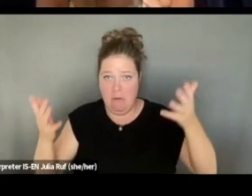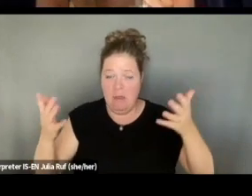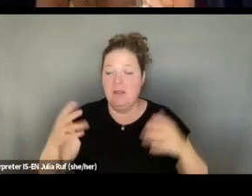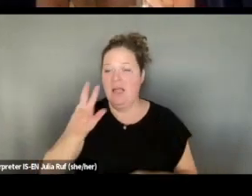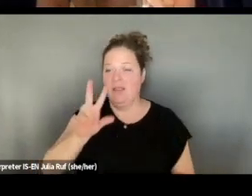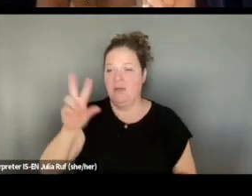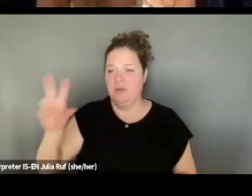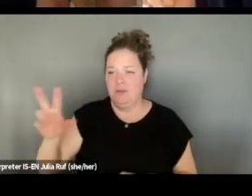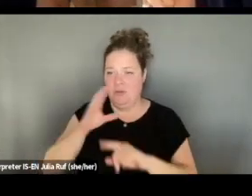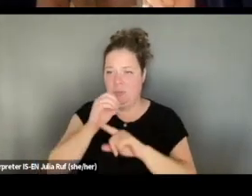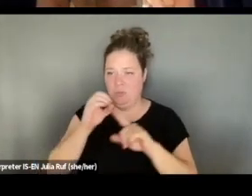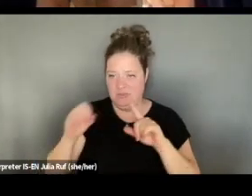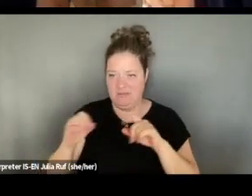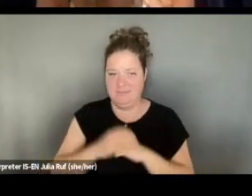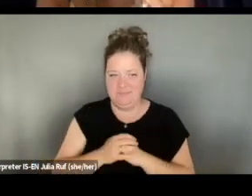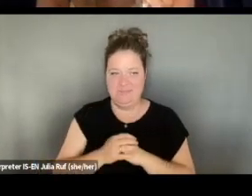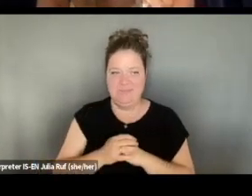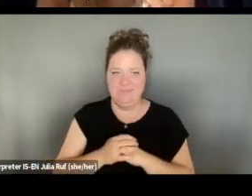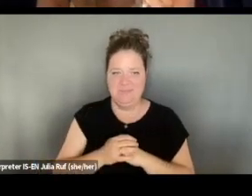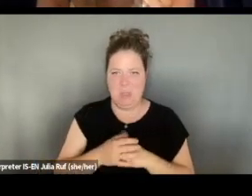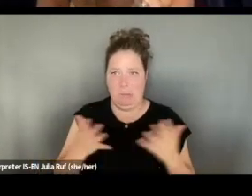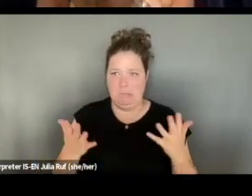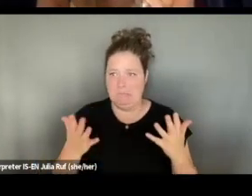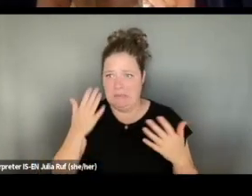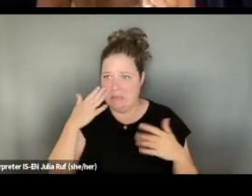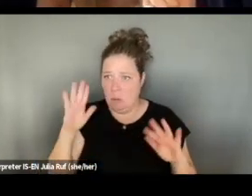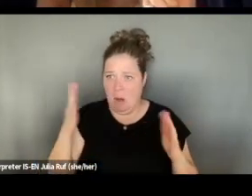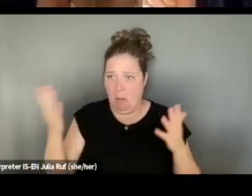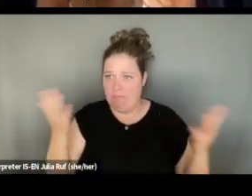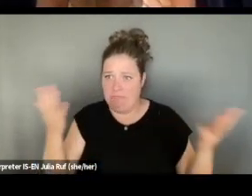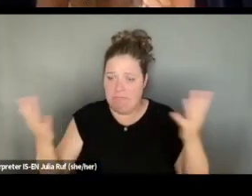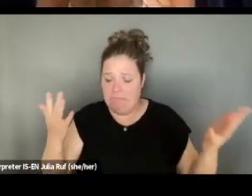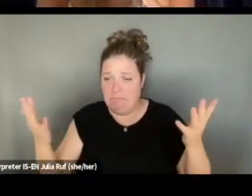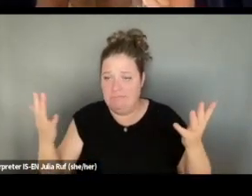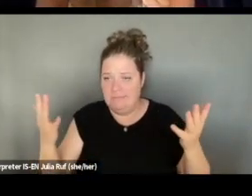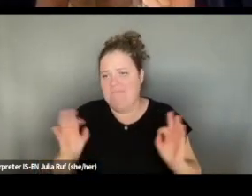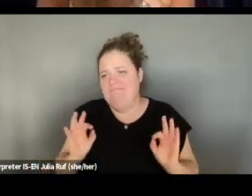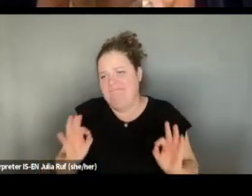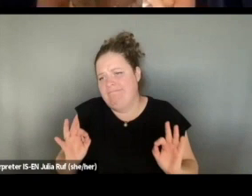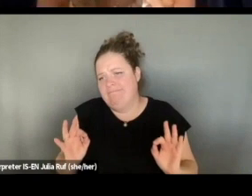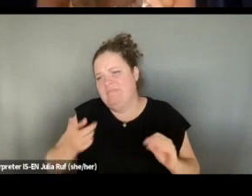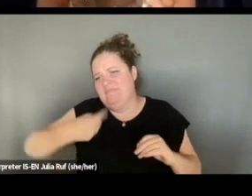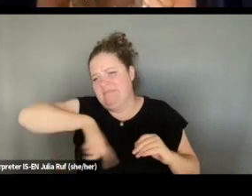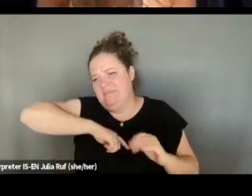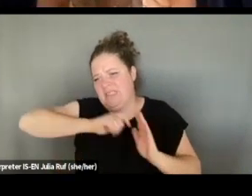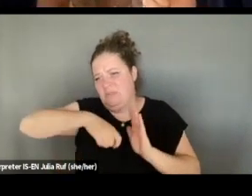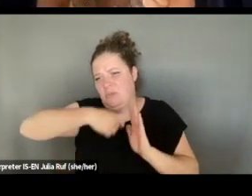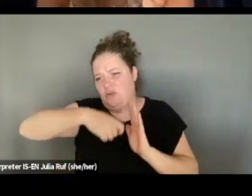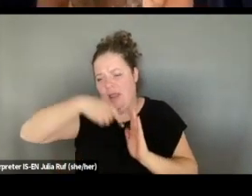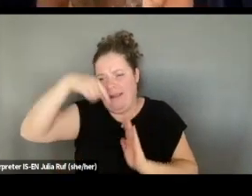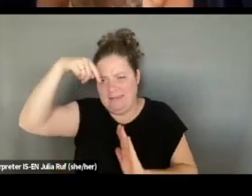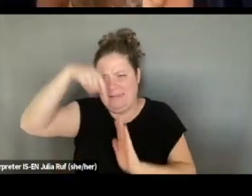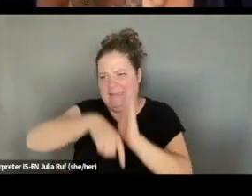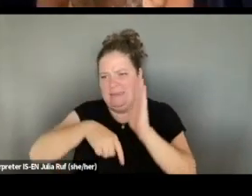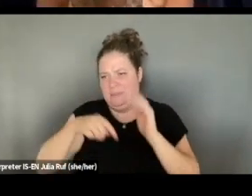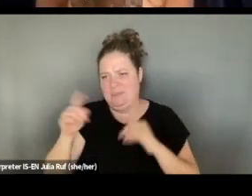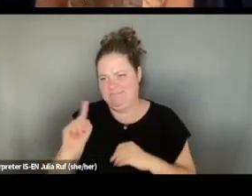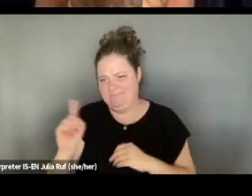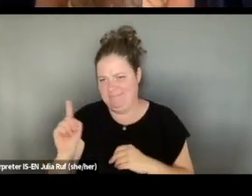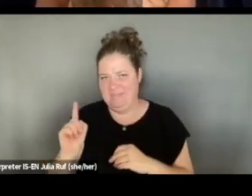perfectly valid answer right now, because you don't know what you're responding to, really. But 60% yes. I think that is very positive.